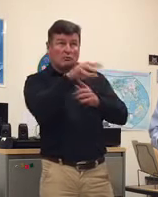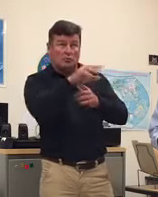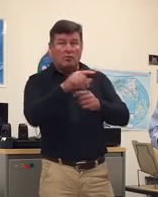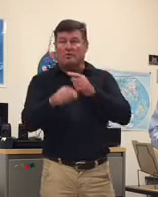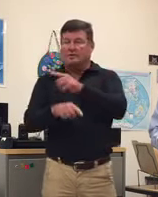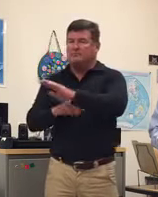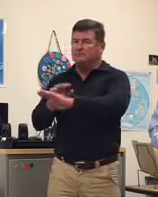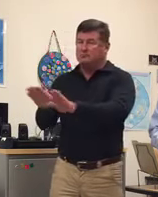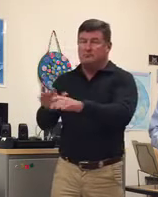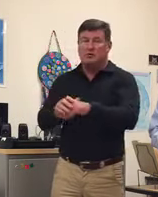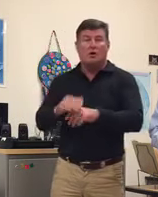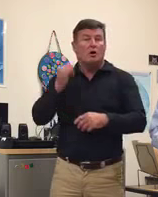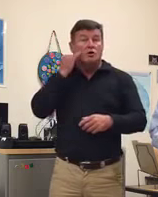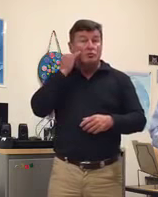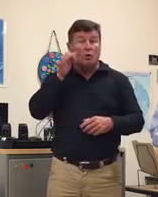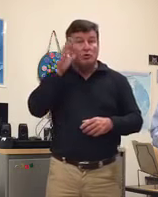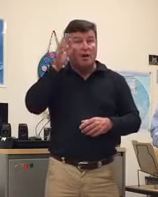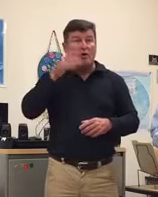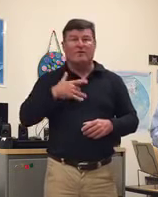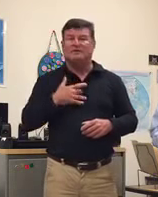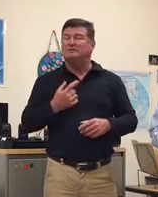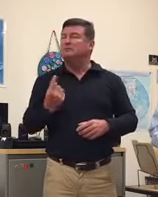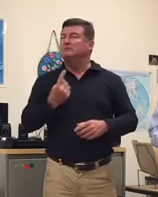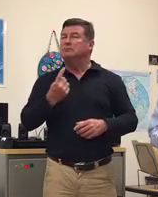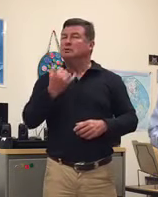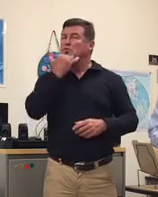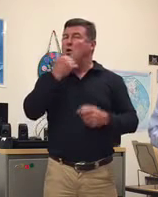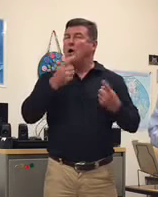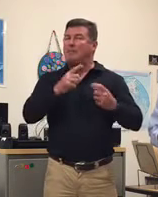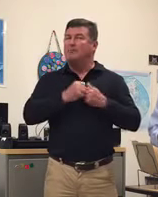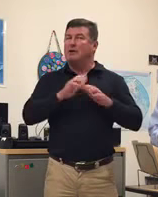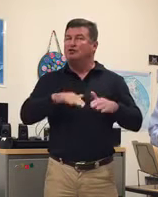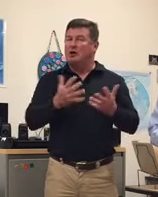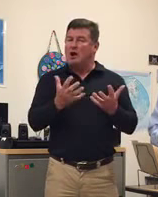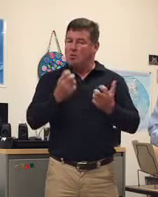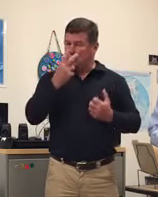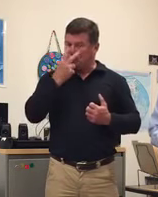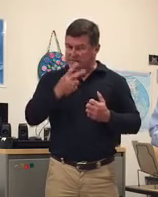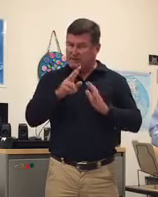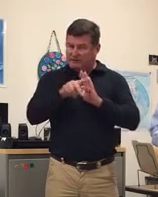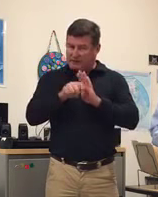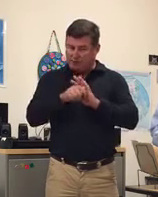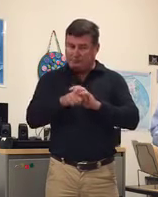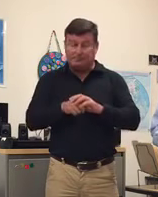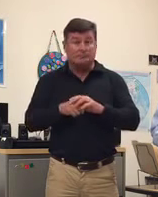covered by the recording, what happens if you believe that something wrong has happened?